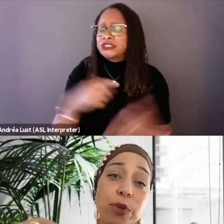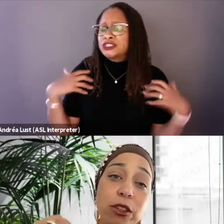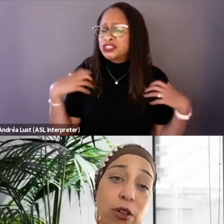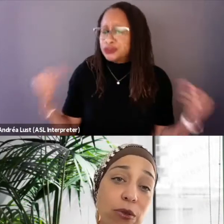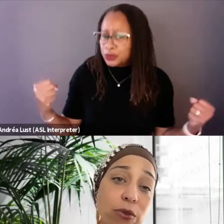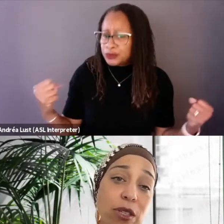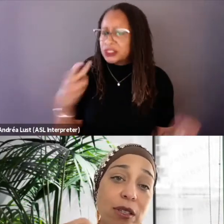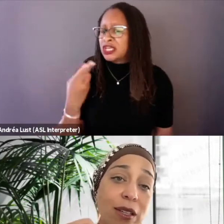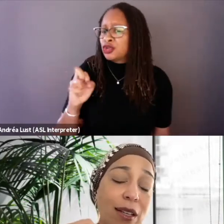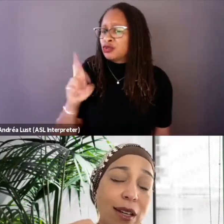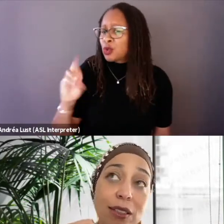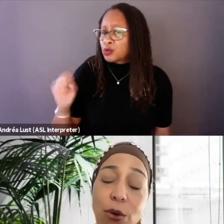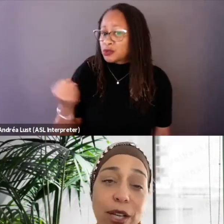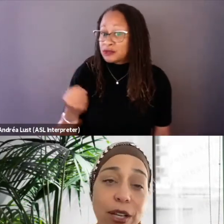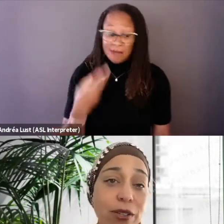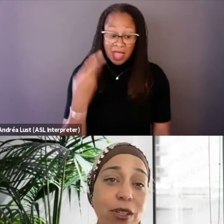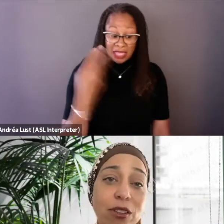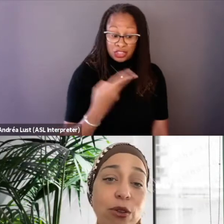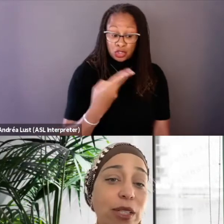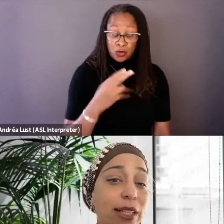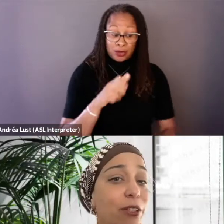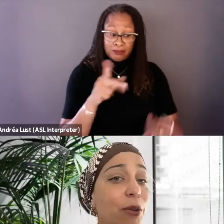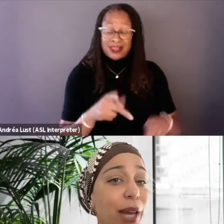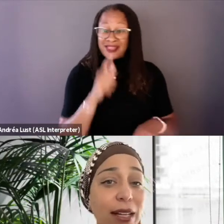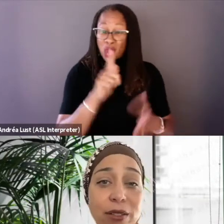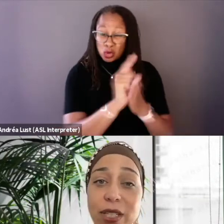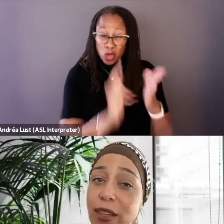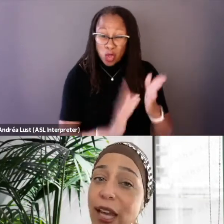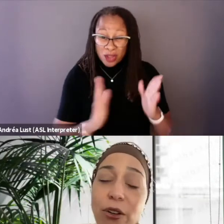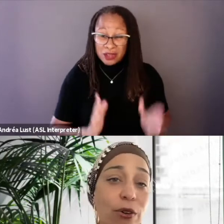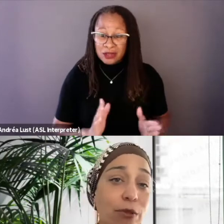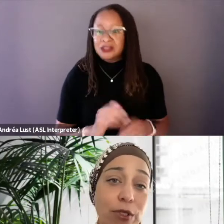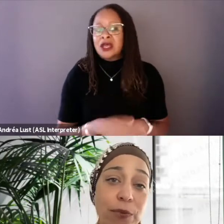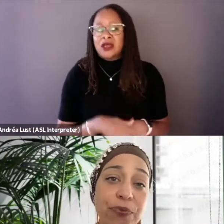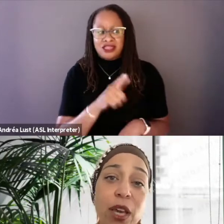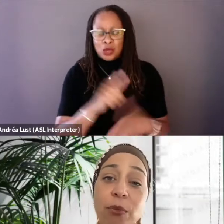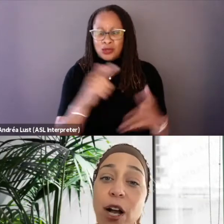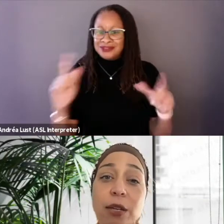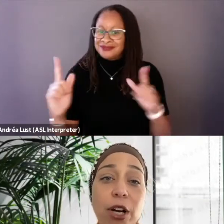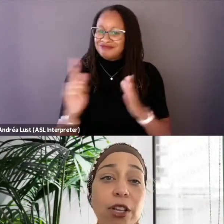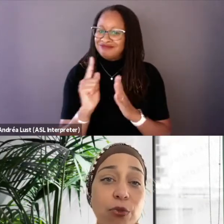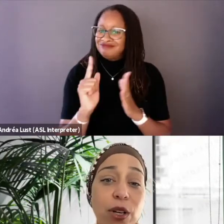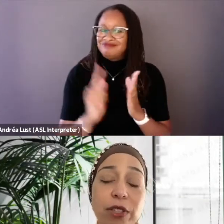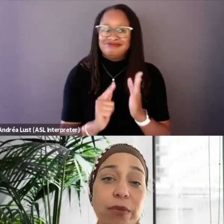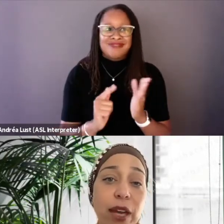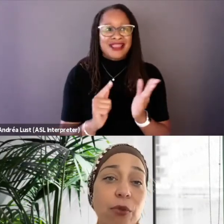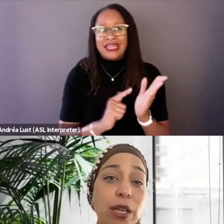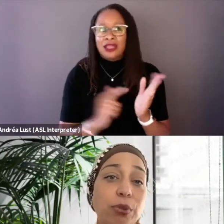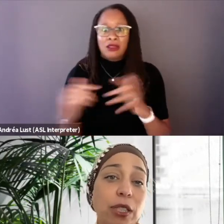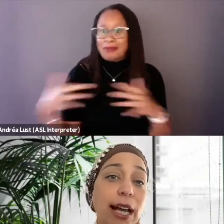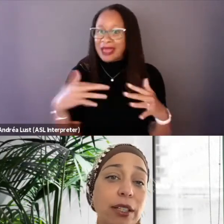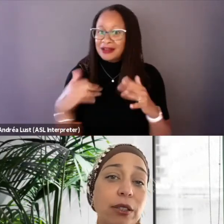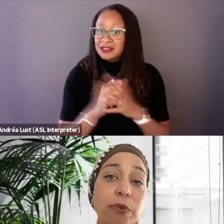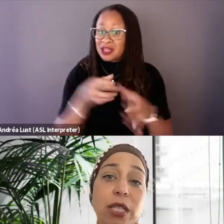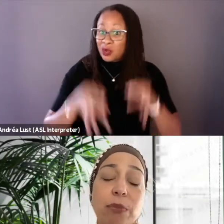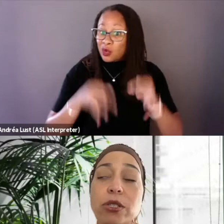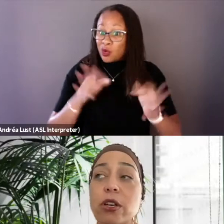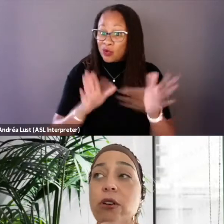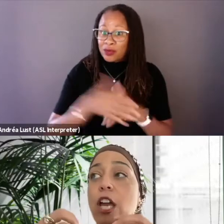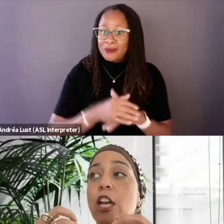but those lawyers, those legal battles in that courtroom, Pauli Murray is one of them that we pull out in the women's episode.